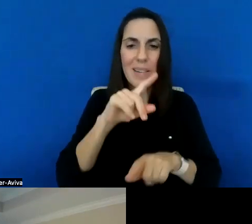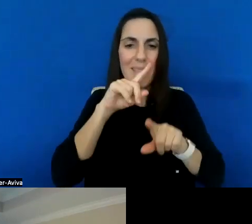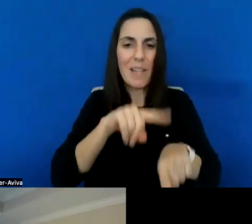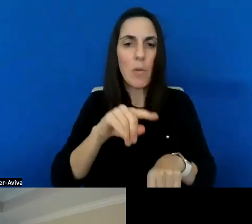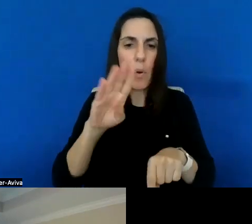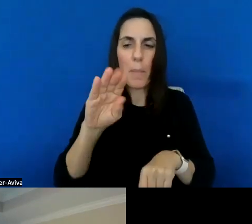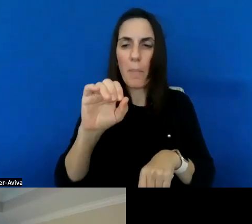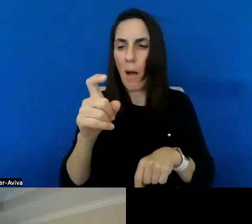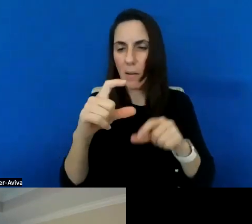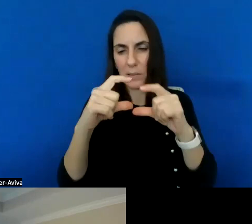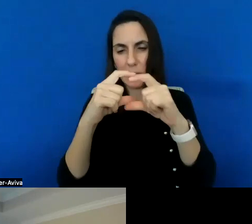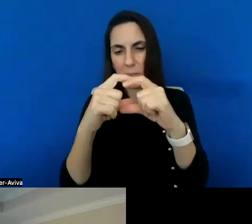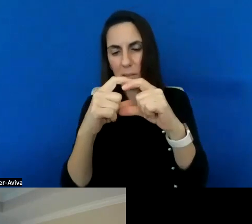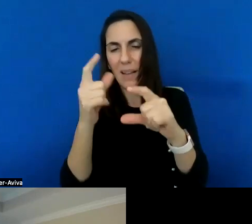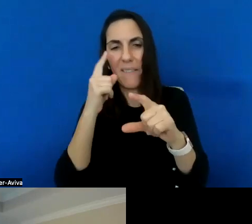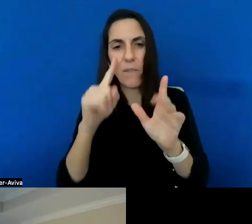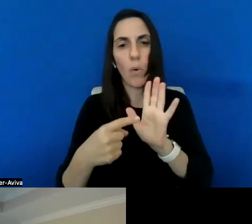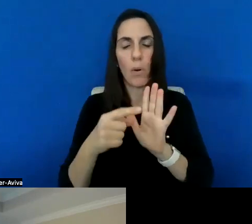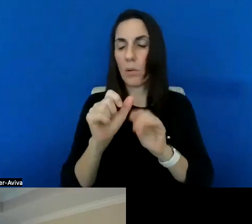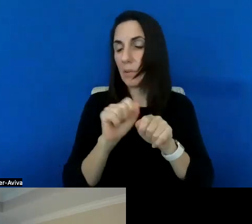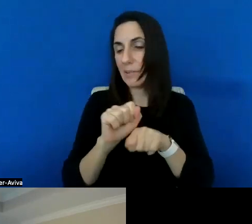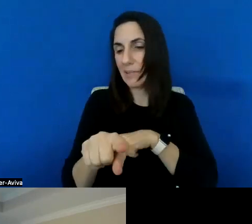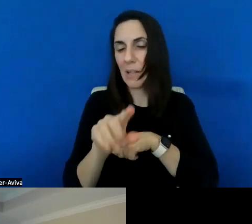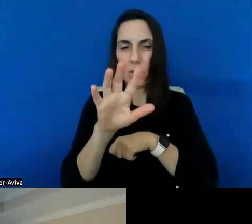to relay your question. 11:07:40 You have was